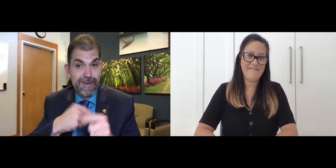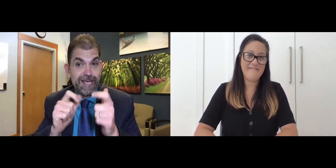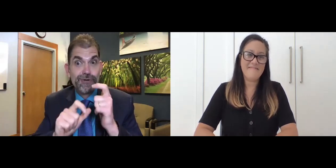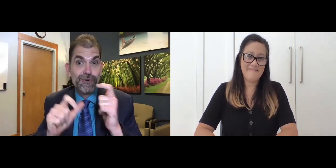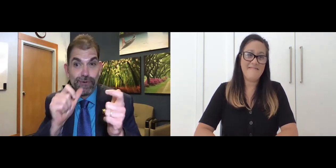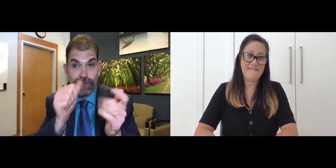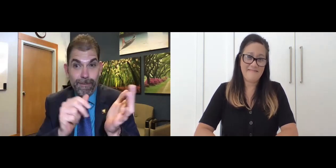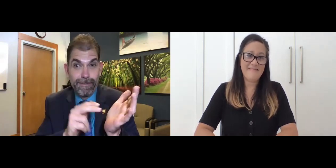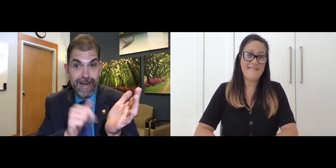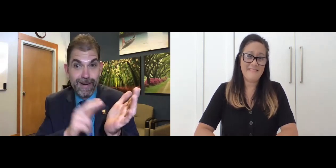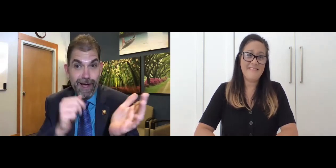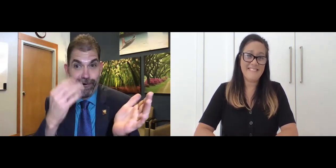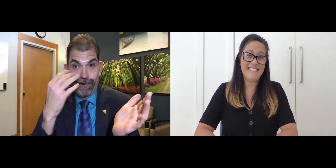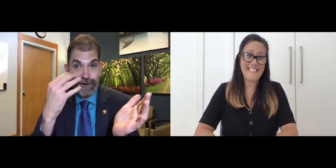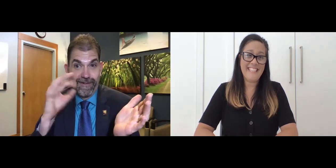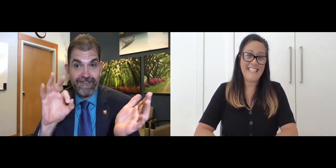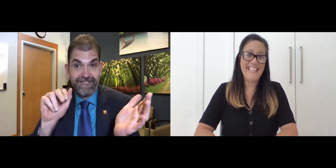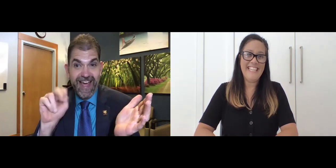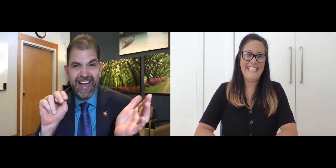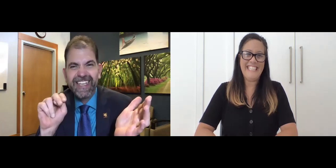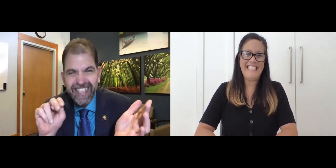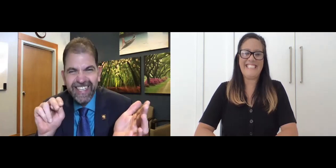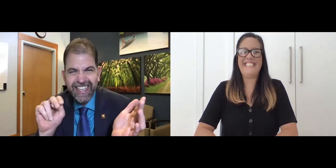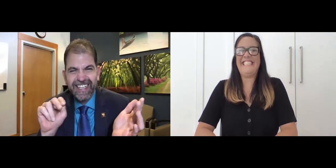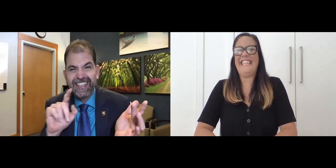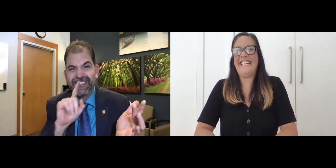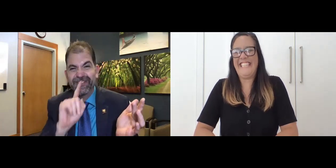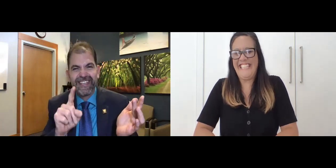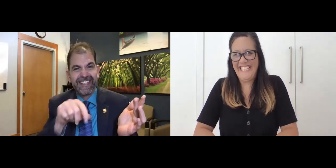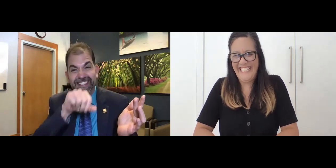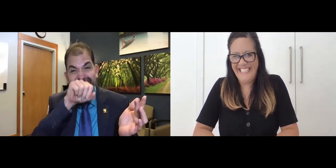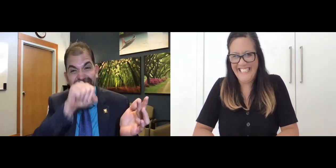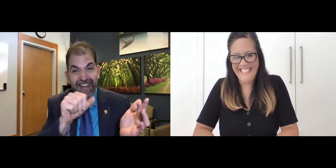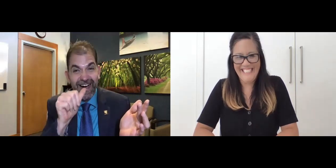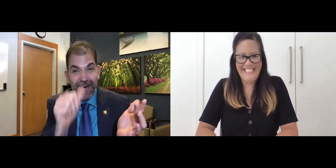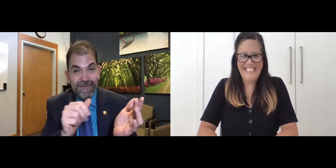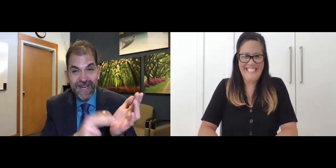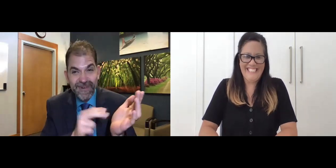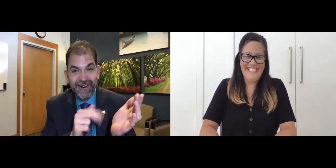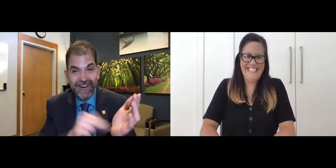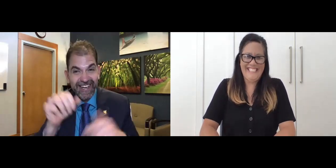but I will say that I am now a huge fan of peanut butter. I absolutely love